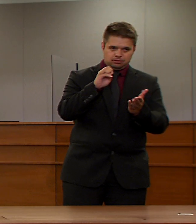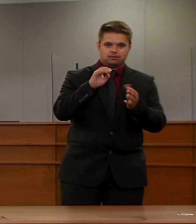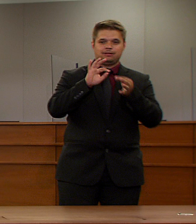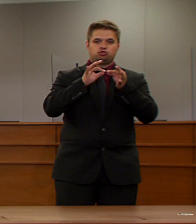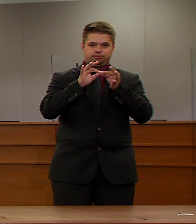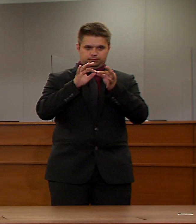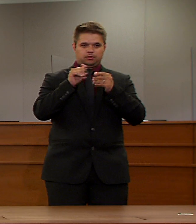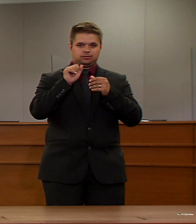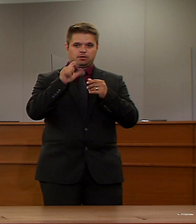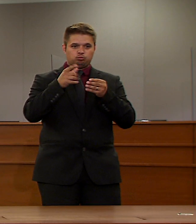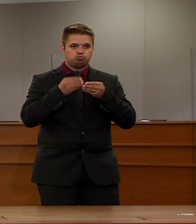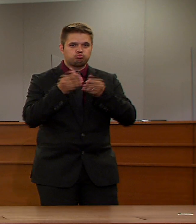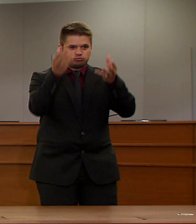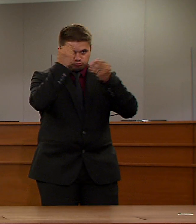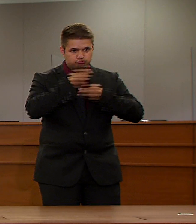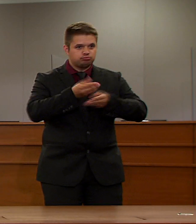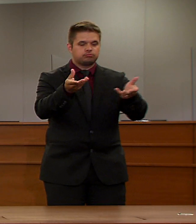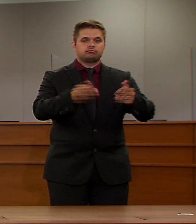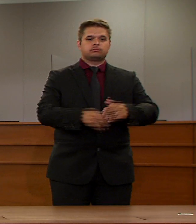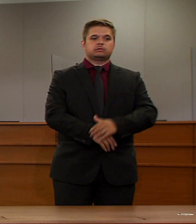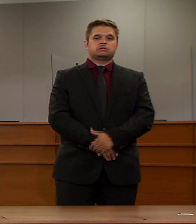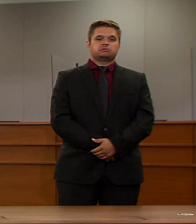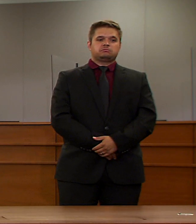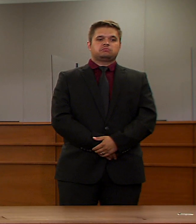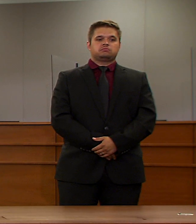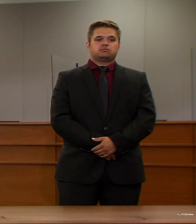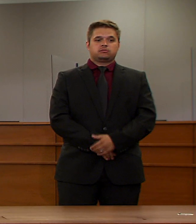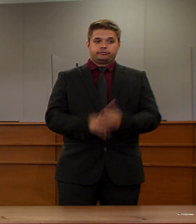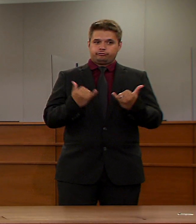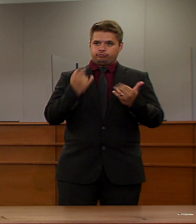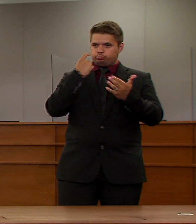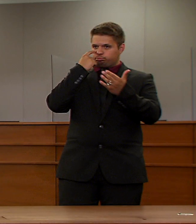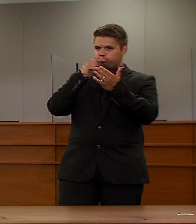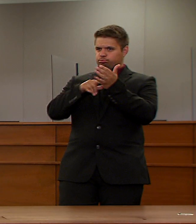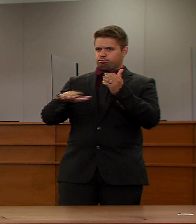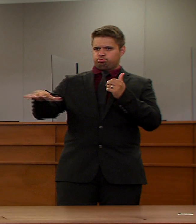A dramatic increase in COVID-19 cases has led Governor Inslee to